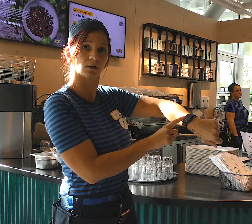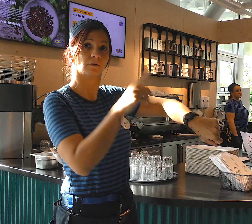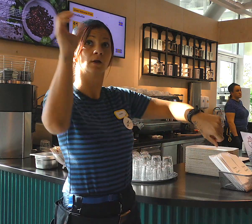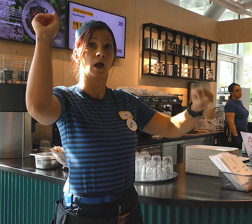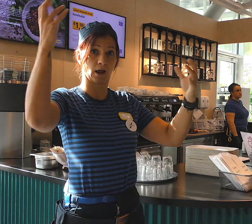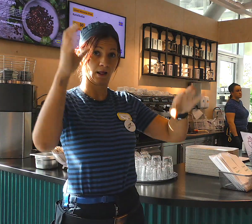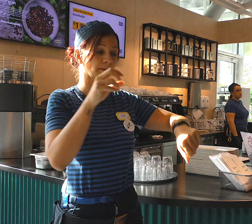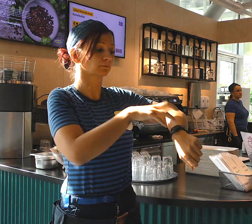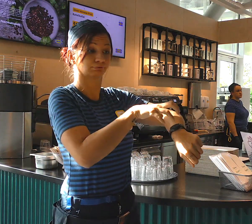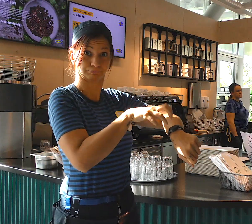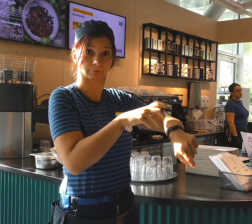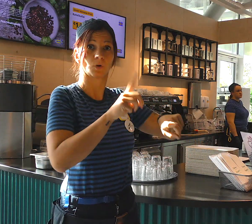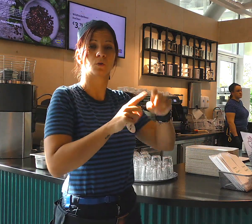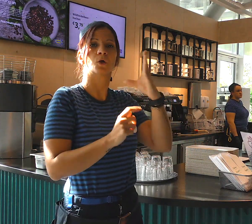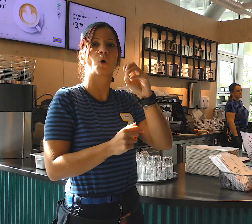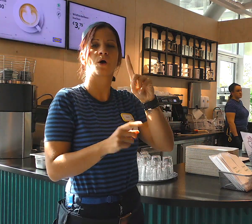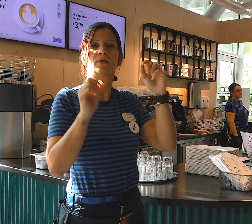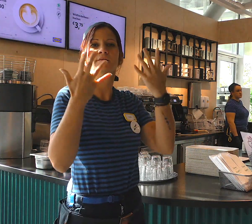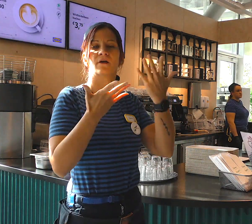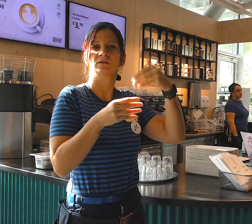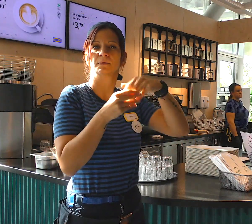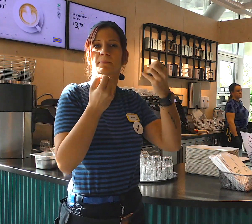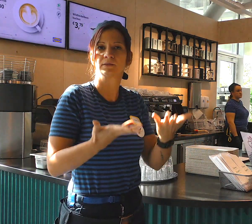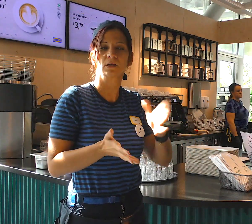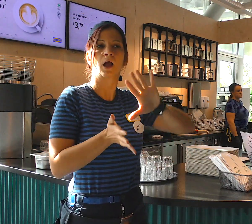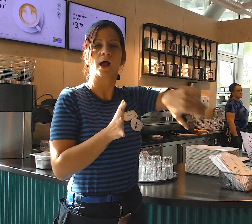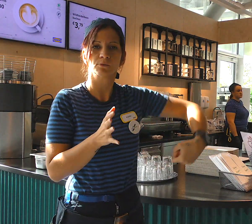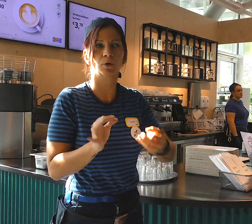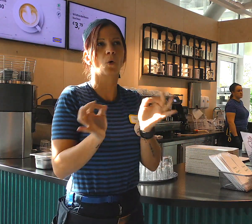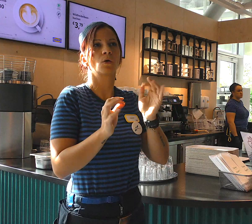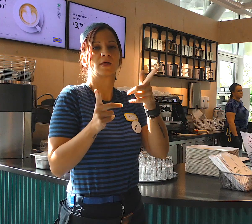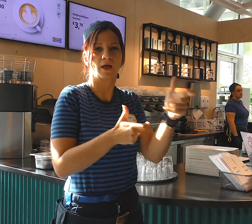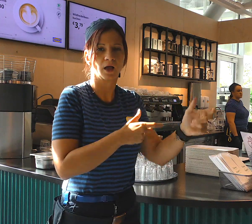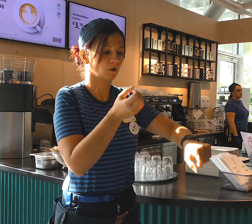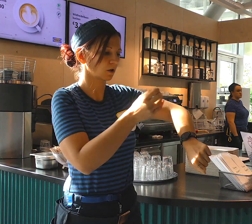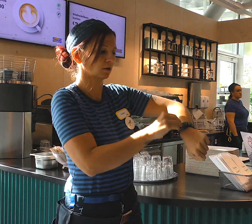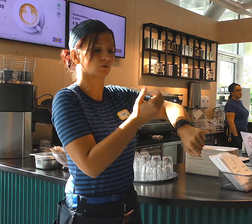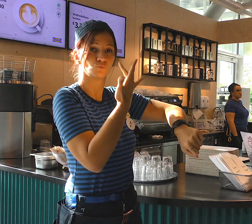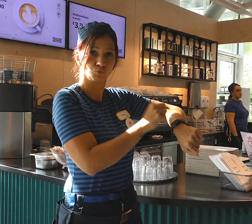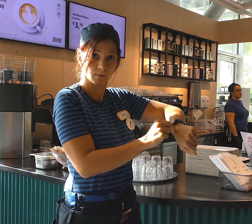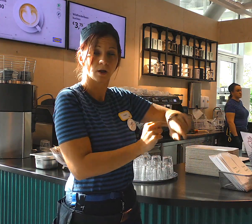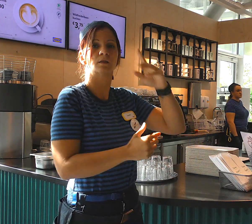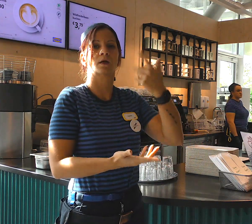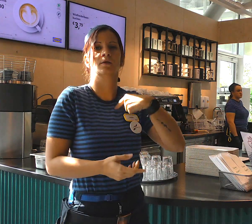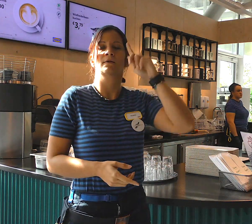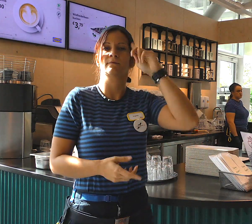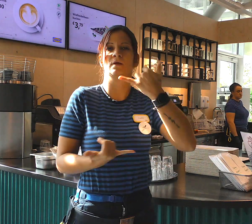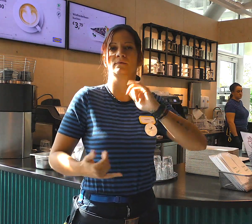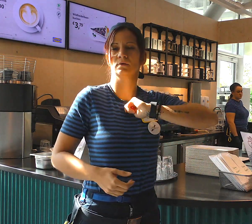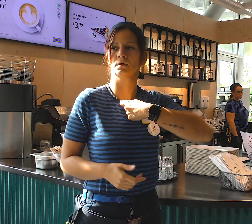When the alarm is triggered, my watch vibrates and I'm shown a code indicating what has happened. Whether it's a burglary or a terrorist attack. A number appears on my watch display and I know what to expect.